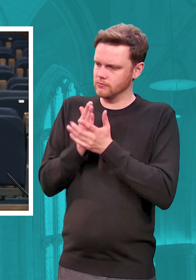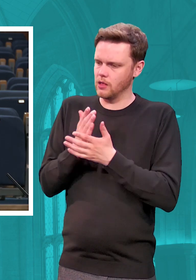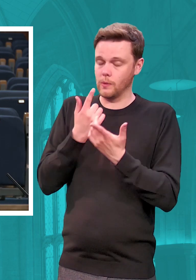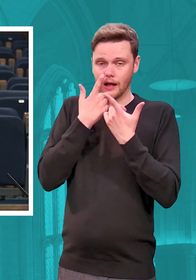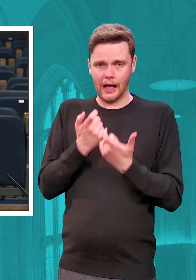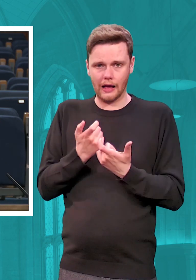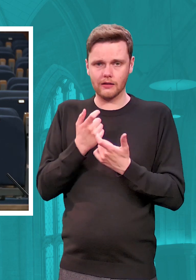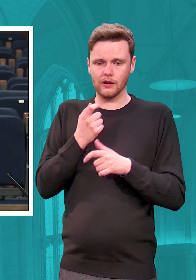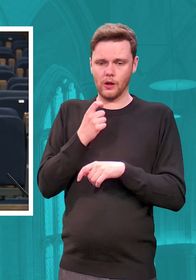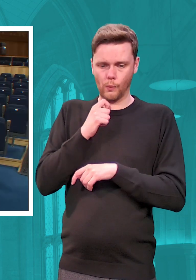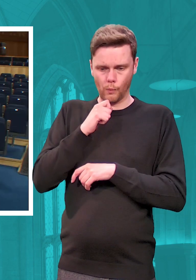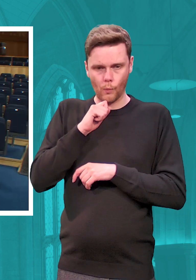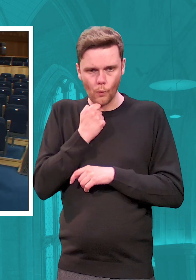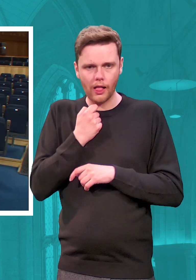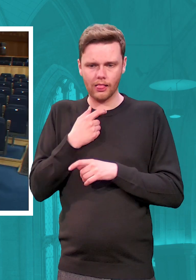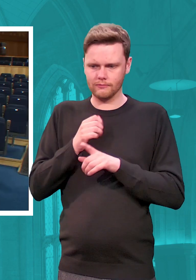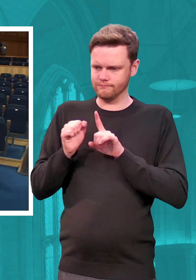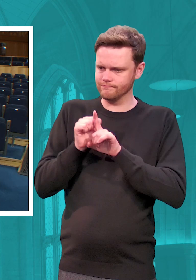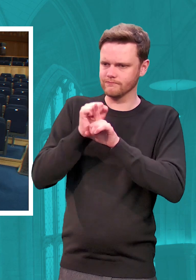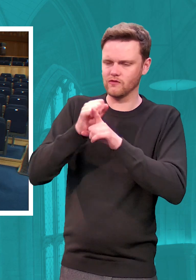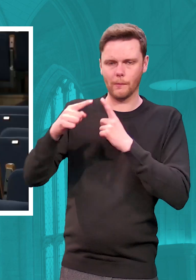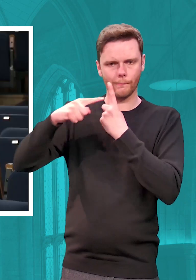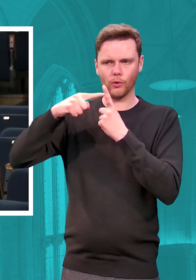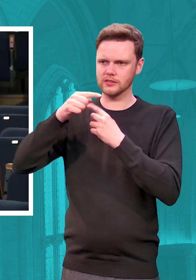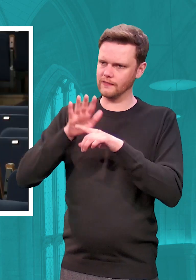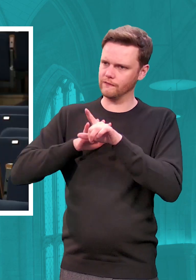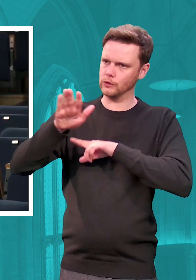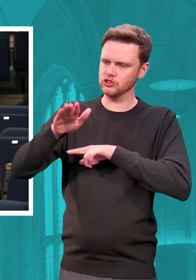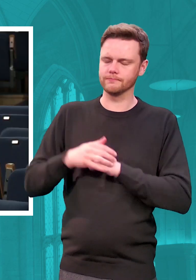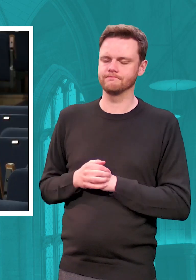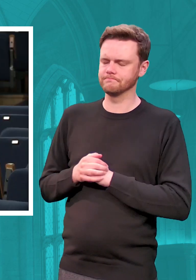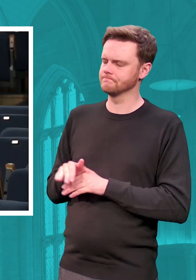and will shape a positive future. Dave, I have always been impressed